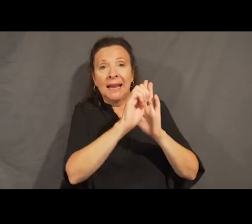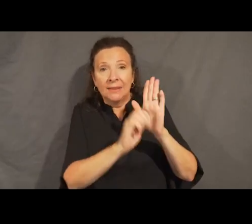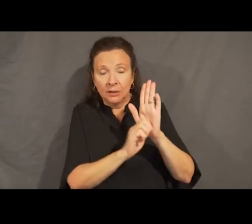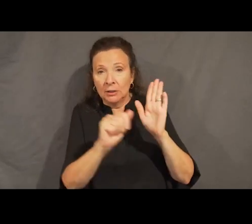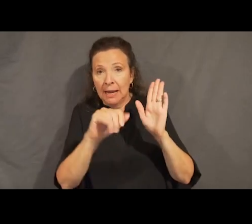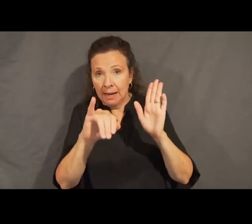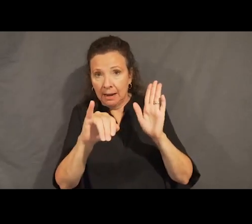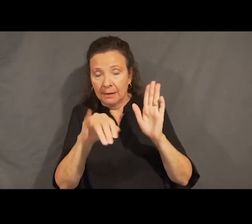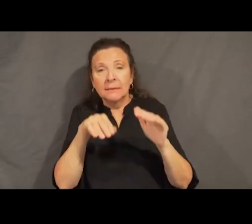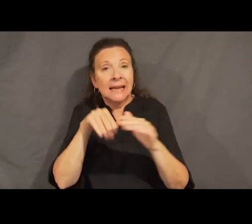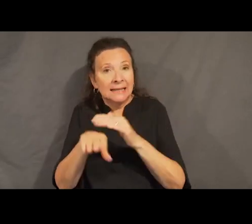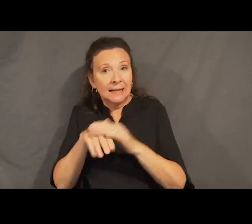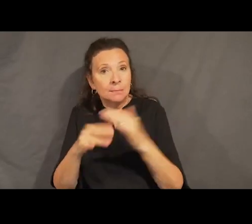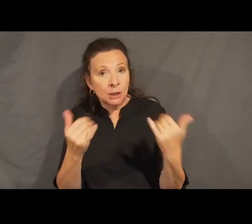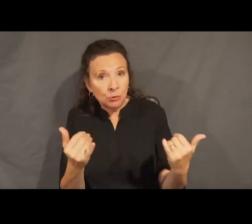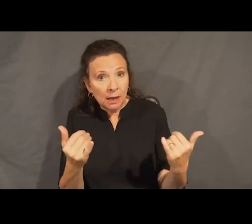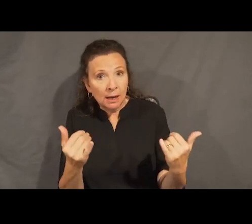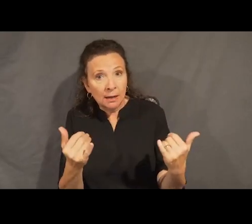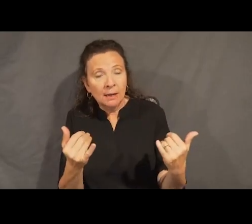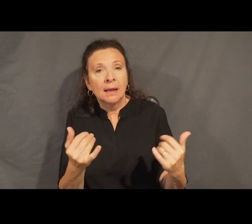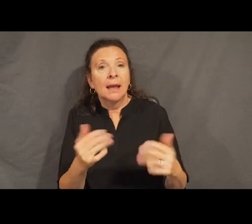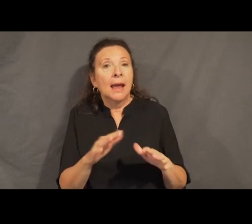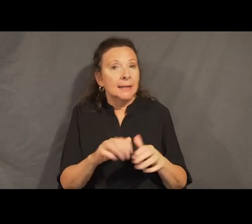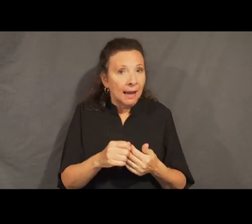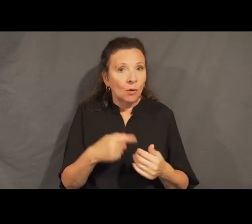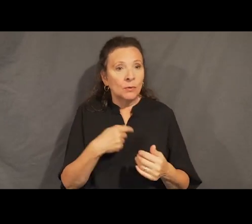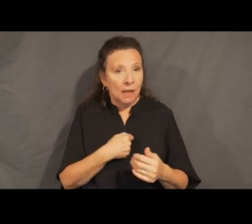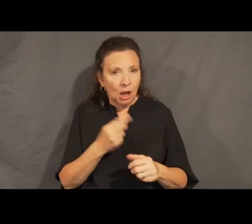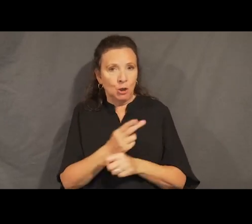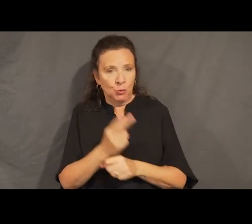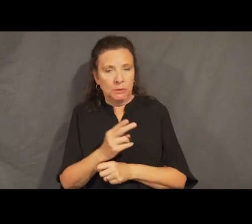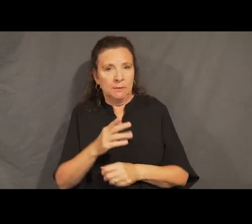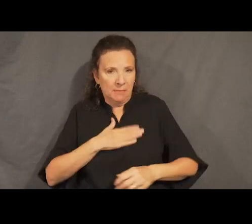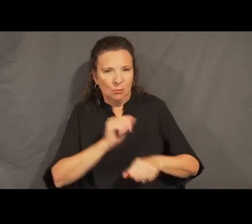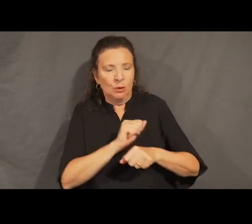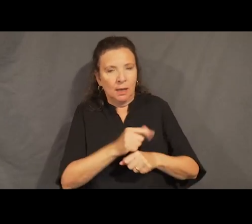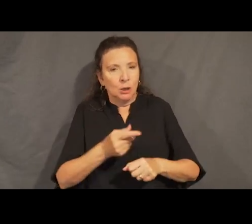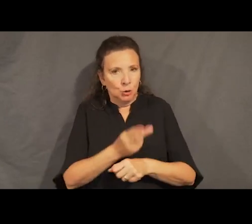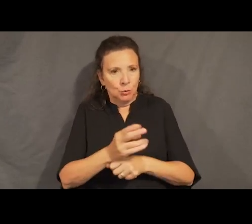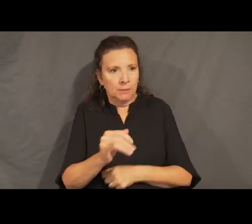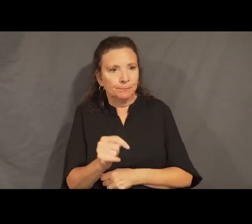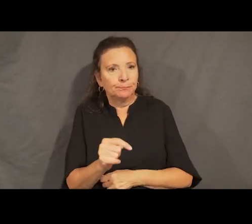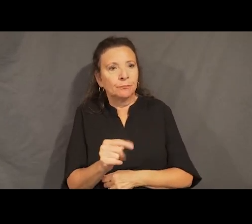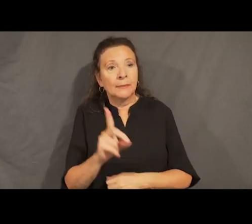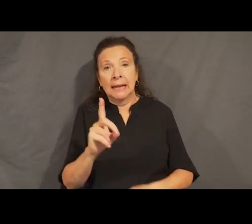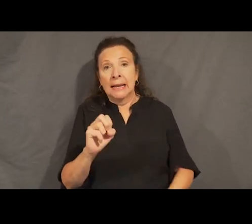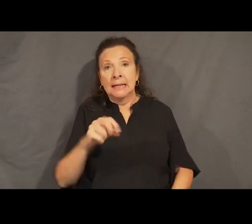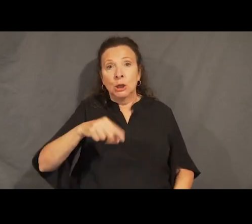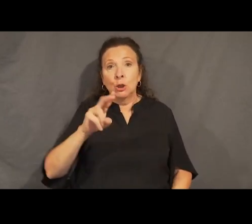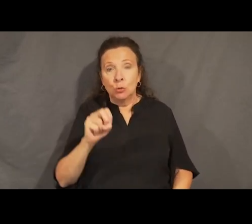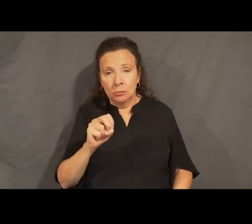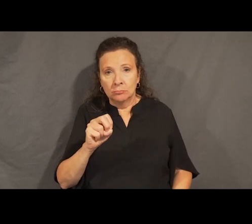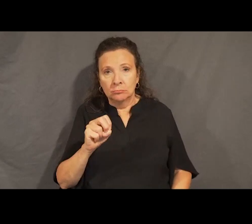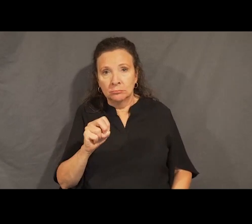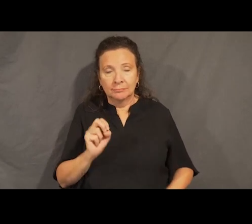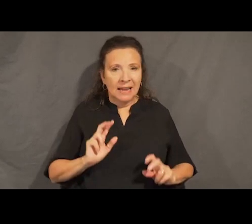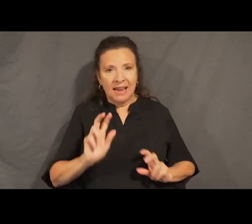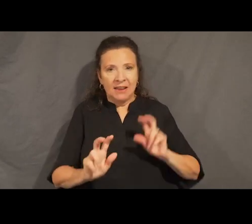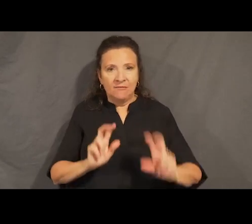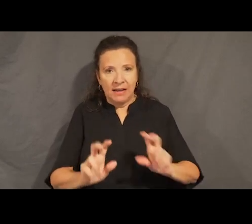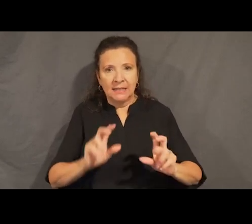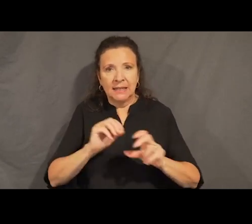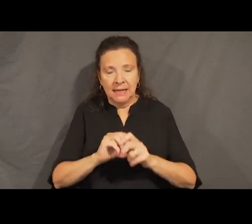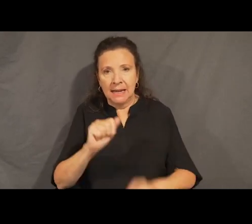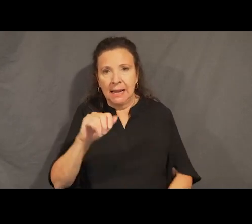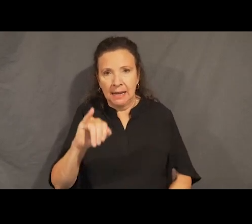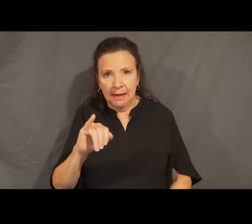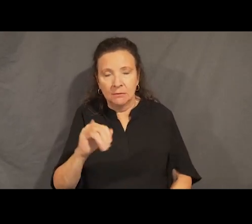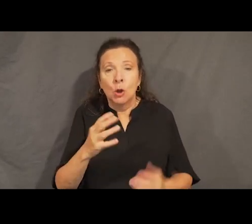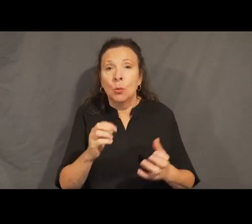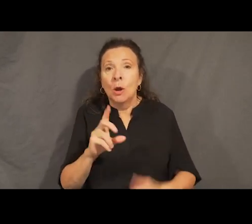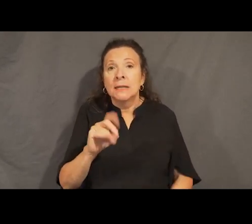used where I am working. Deque has invested in AI for the purpose of digital equality. Our approach,